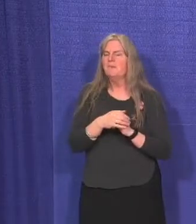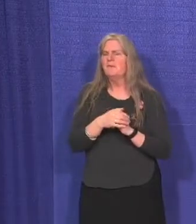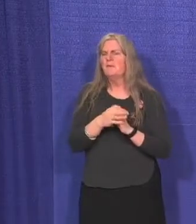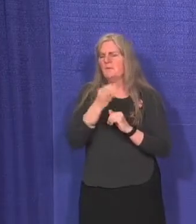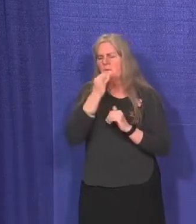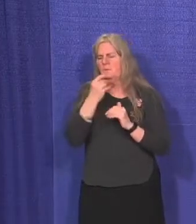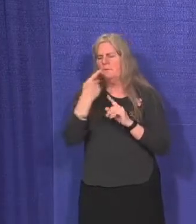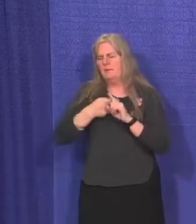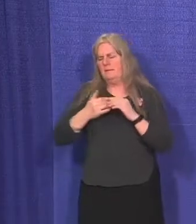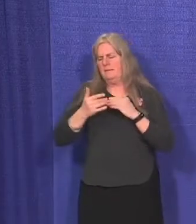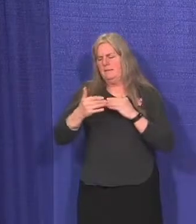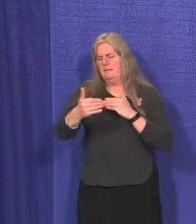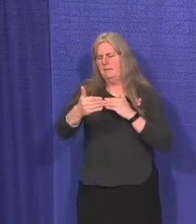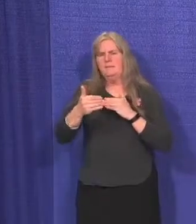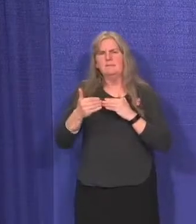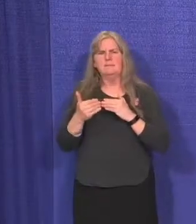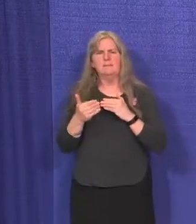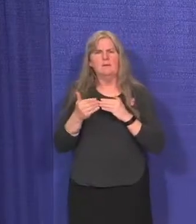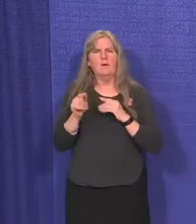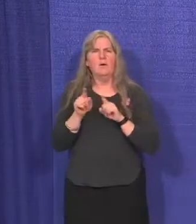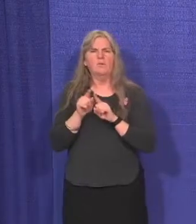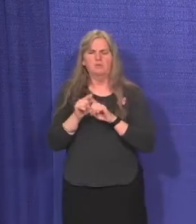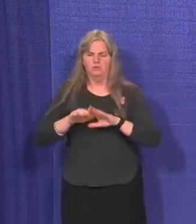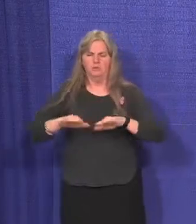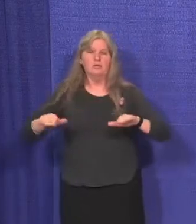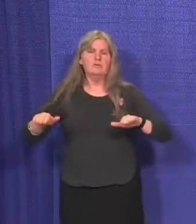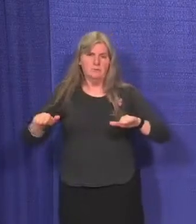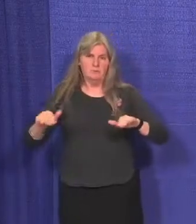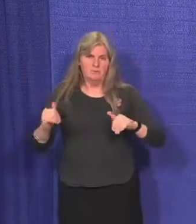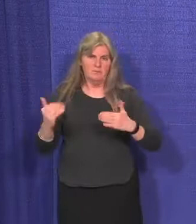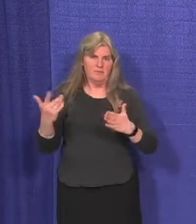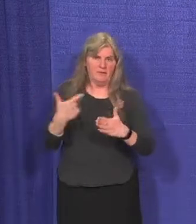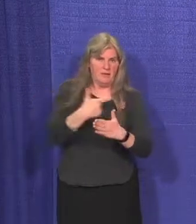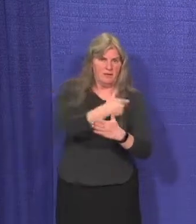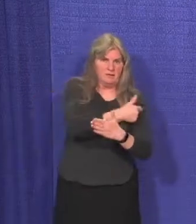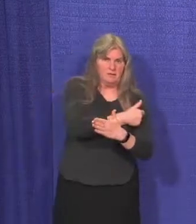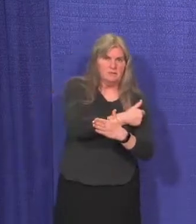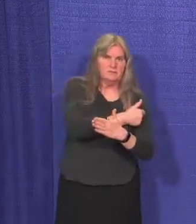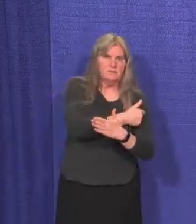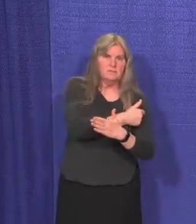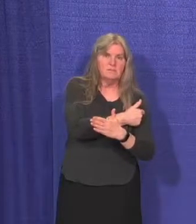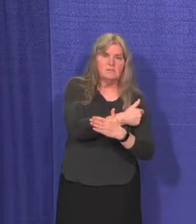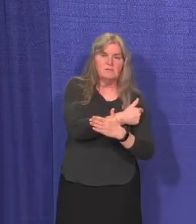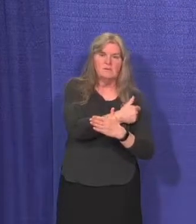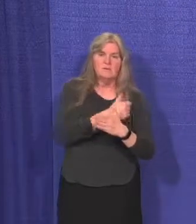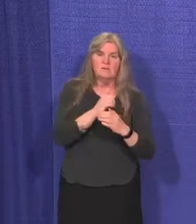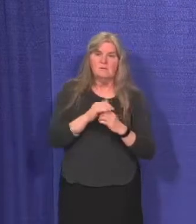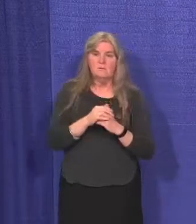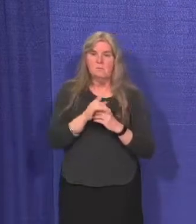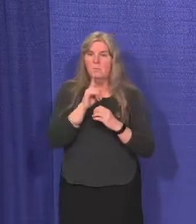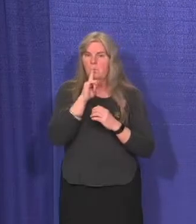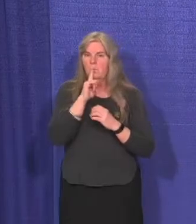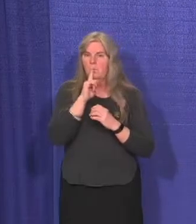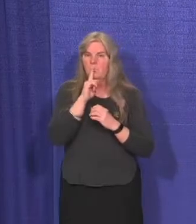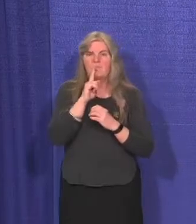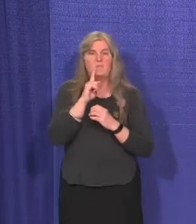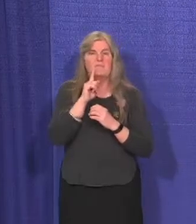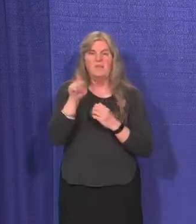program for incoming students and young seasonal workers to make sure they have vaccine